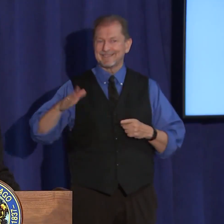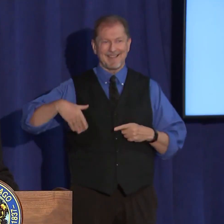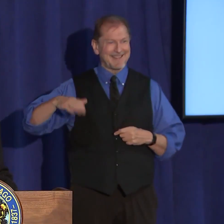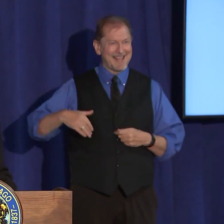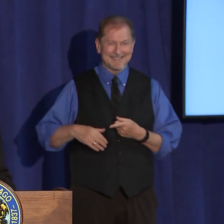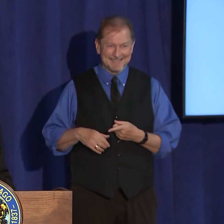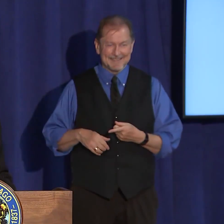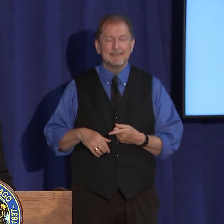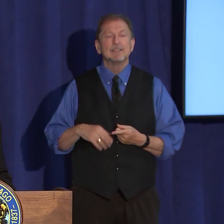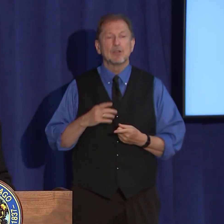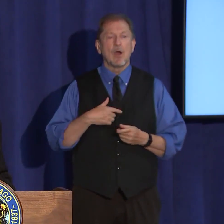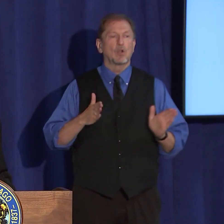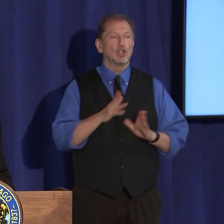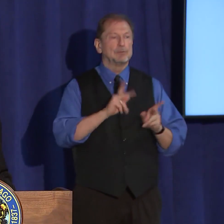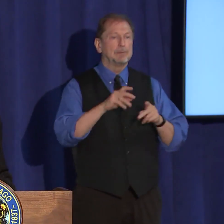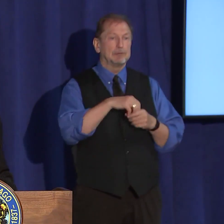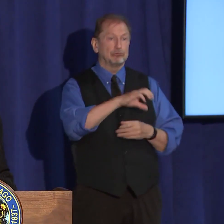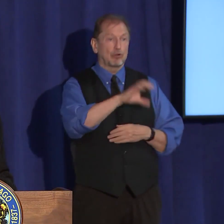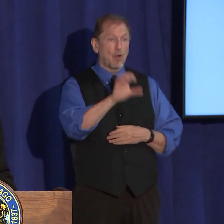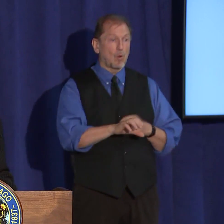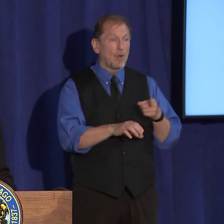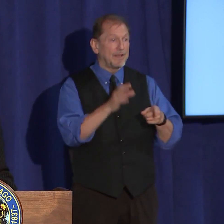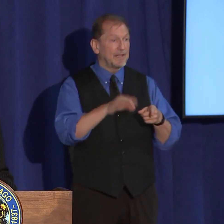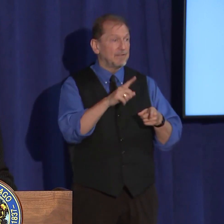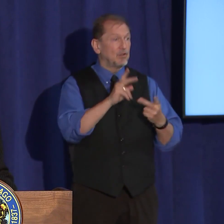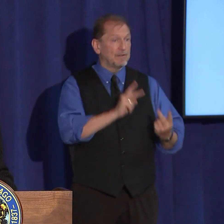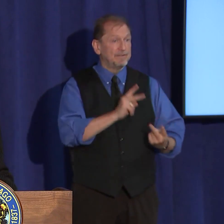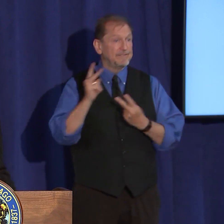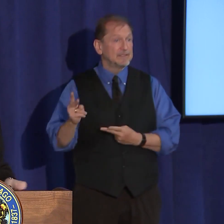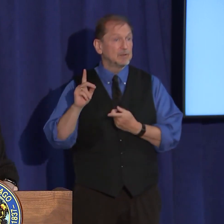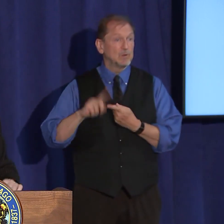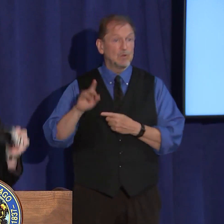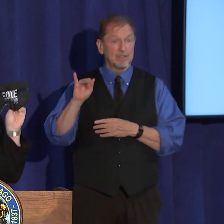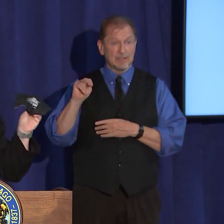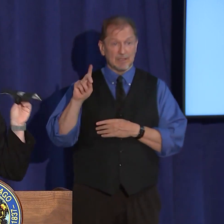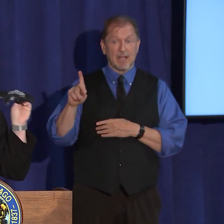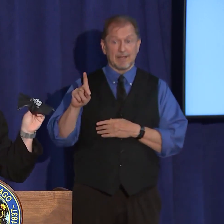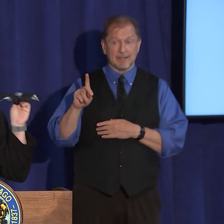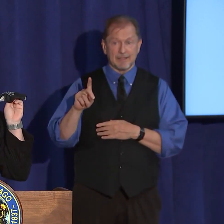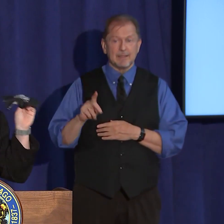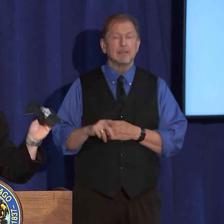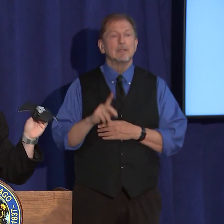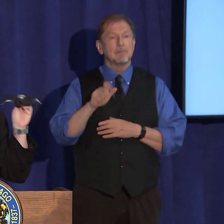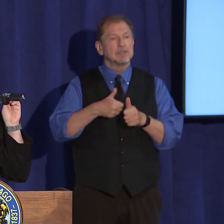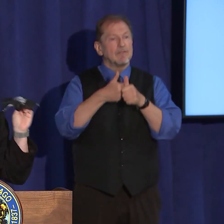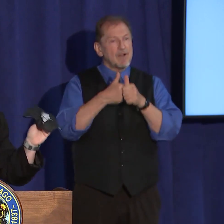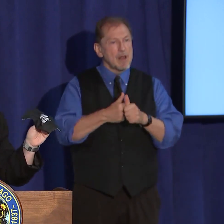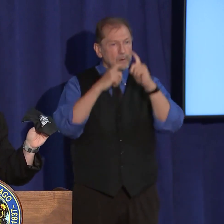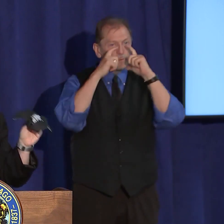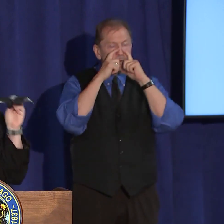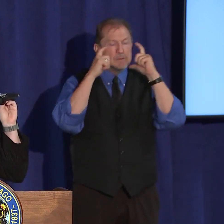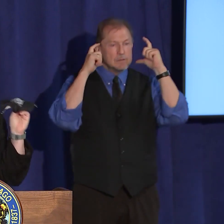DOCTOR WHAT HE WARNED IF INDIANA CANNOT BRING NEW CASE NUMBERS DOWN THEY WILL BE ADDED TO THE TRAVEL ORDER I WOULD ENCOURAGE CHICAGO